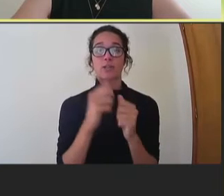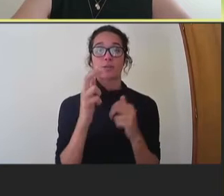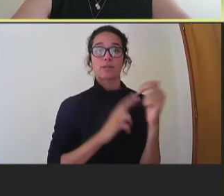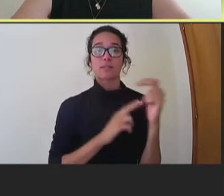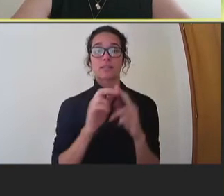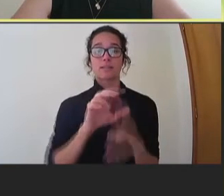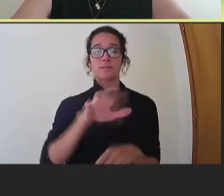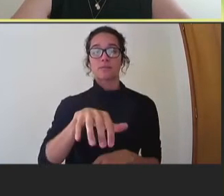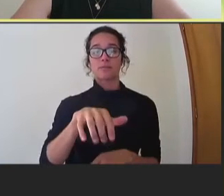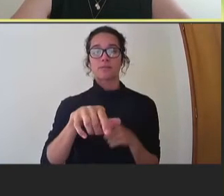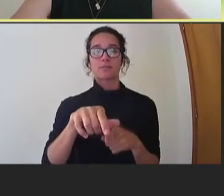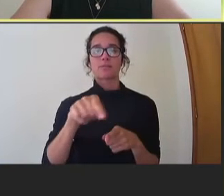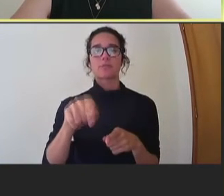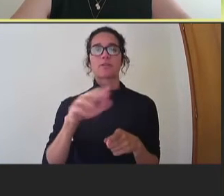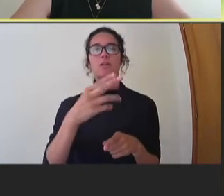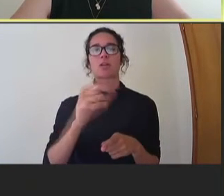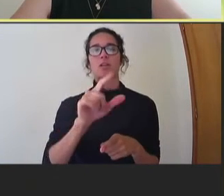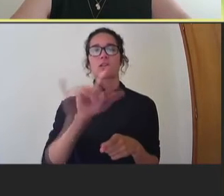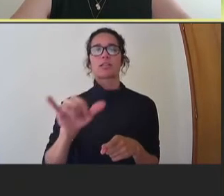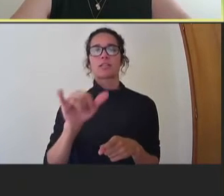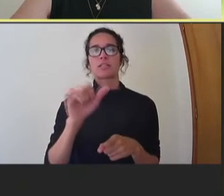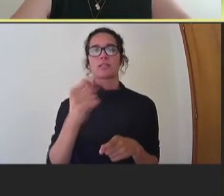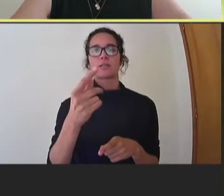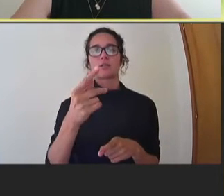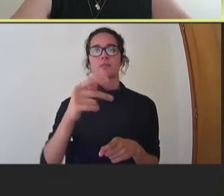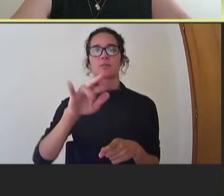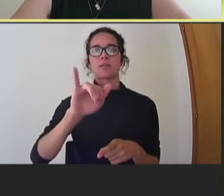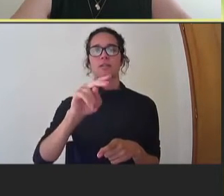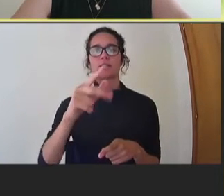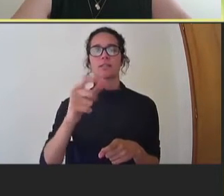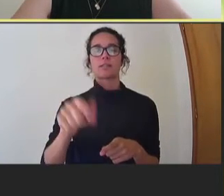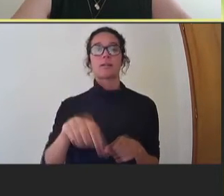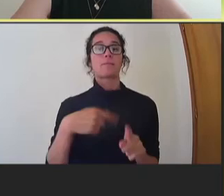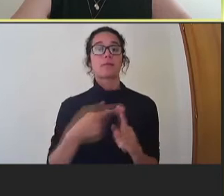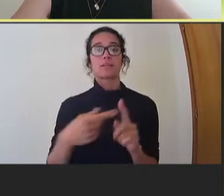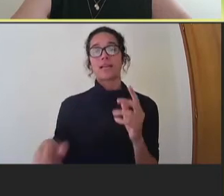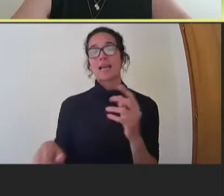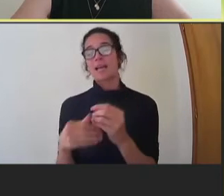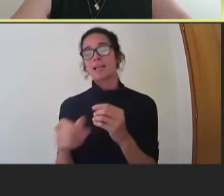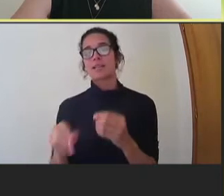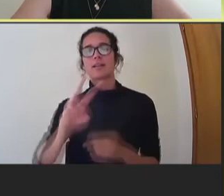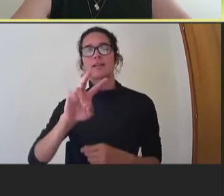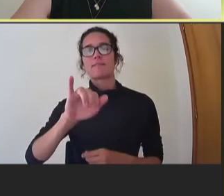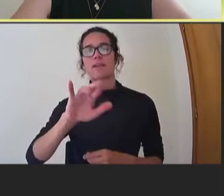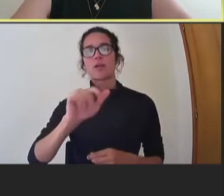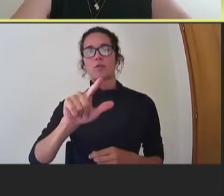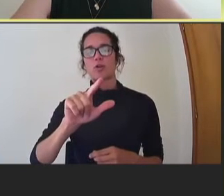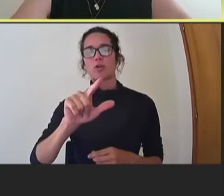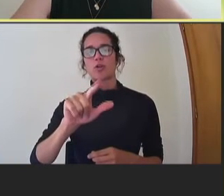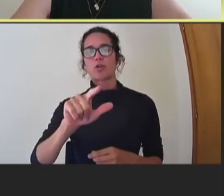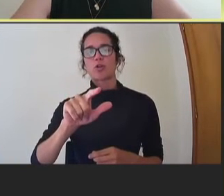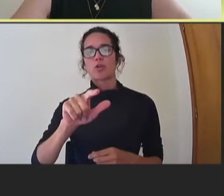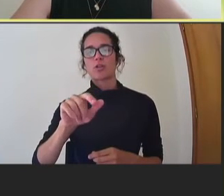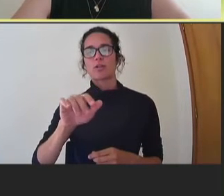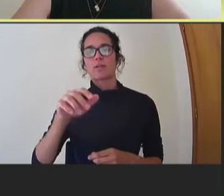subsequently adding to that the viral pilot plant and the small-scale filling facilities.